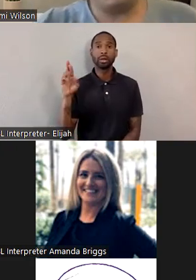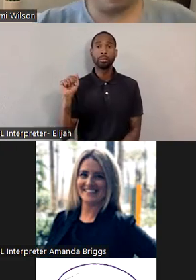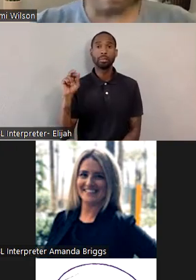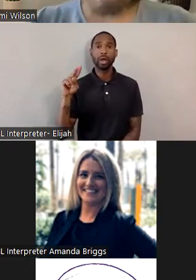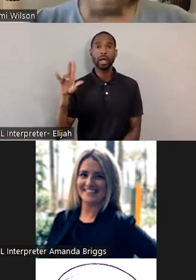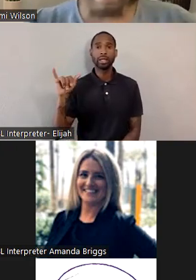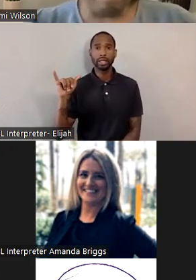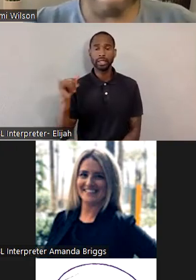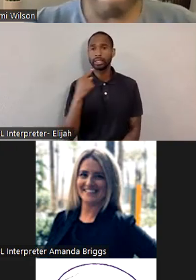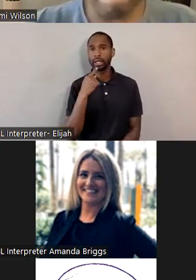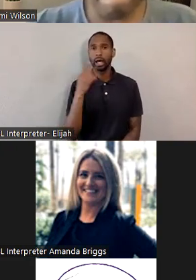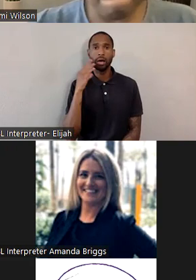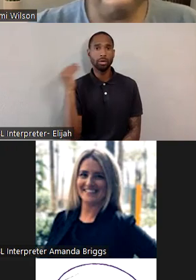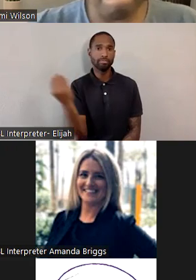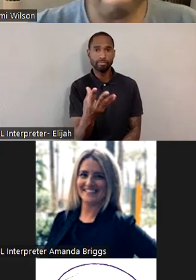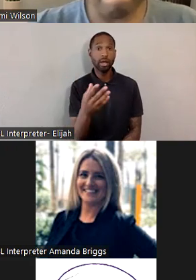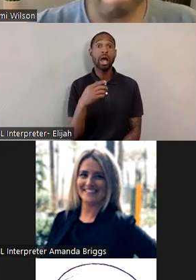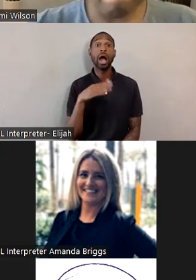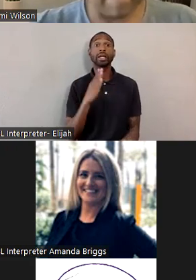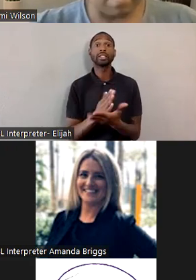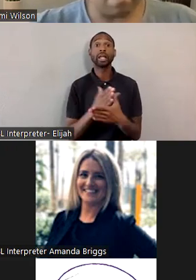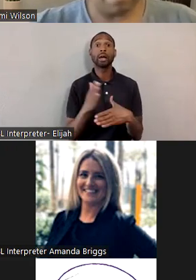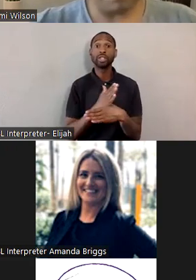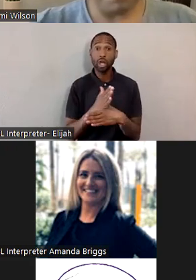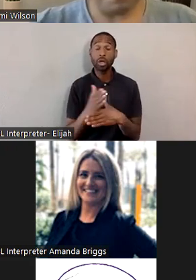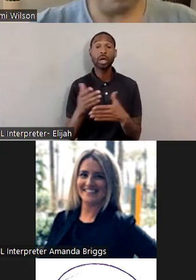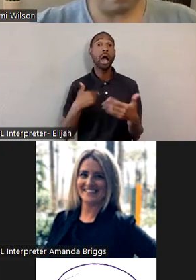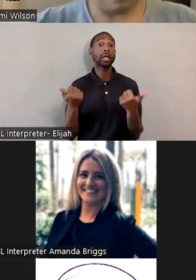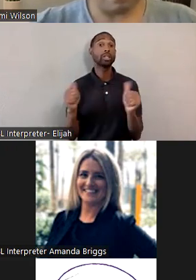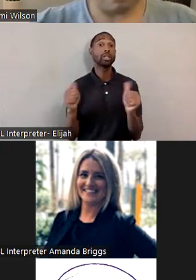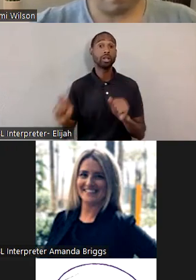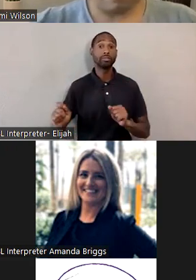to note that I can stop sharing and go ahead and try to pull up that video.